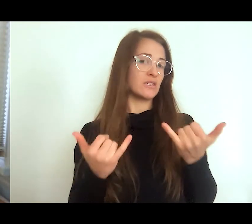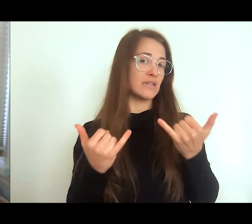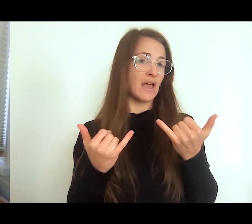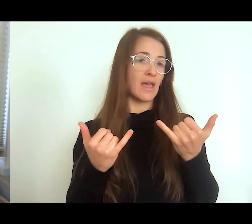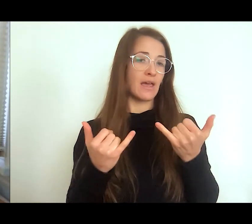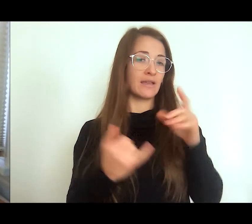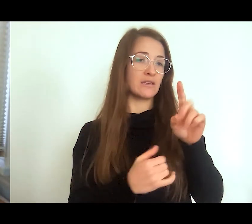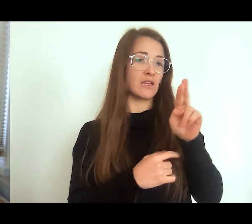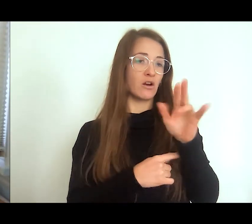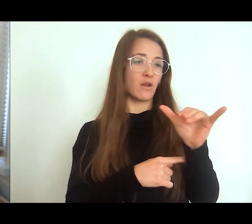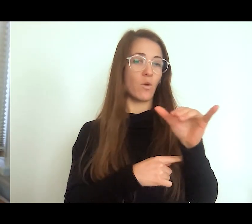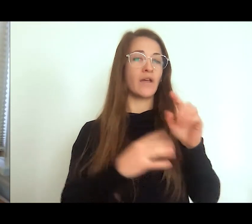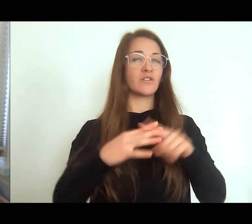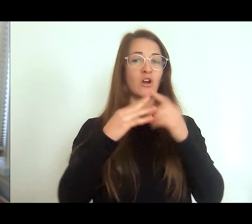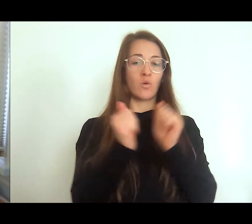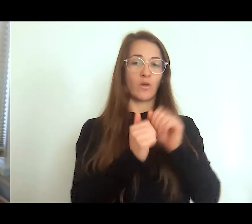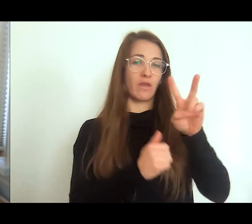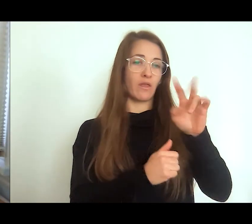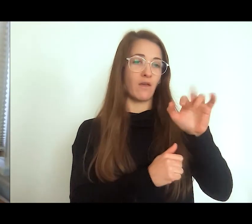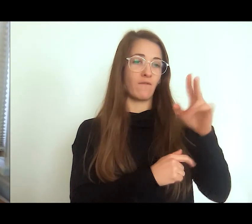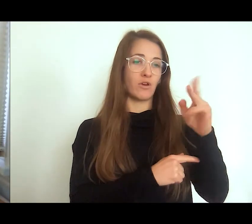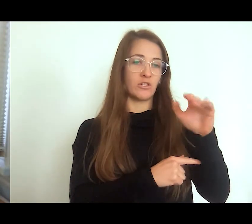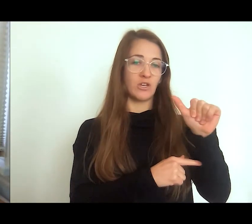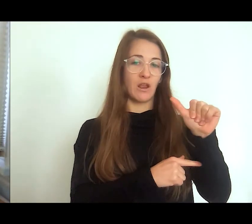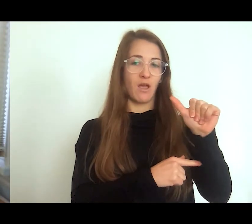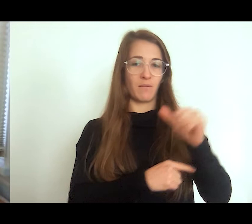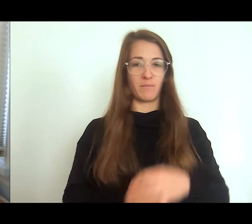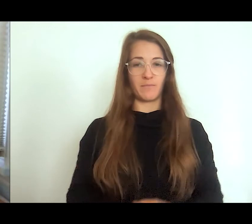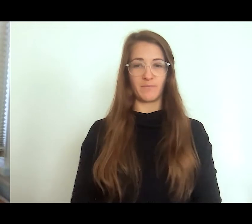THAT YOU ARE DOING HERE TODAY AT DRNY AND WE'LL START WITH VIRGINIA.